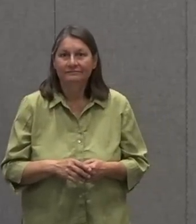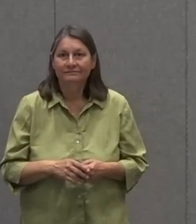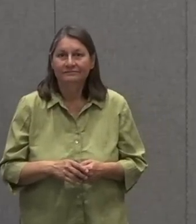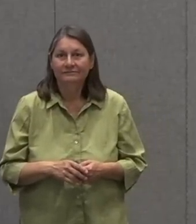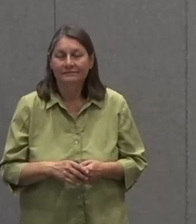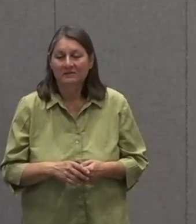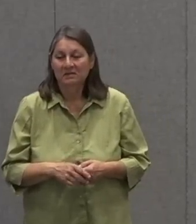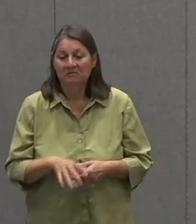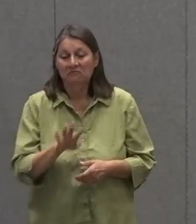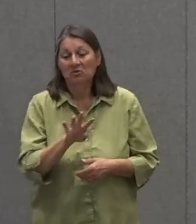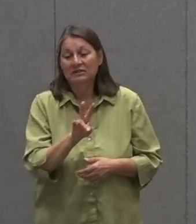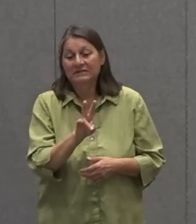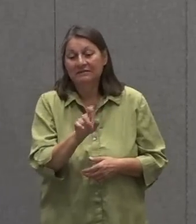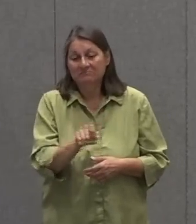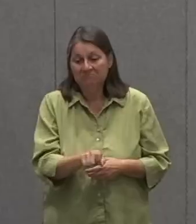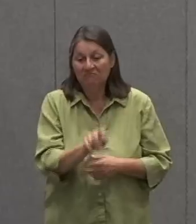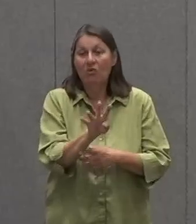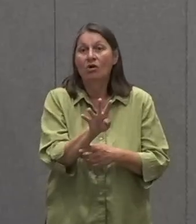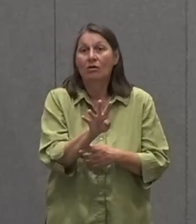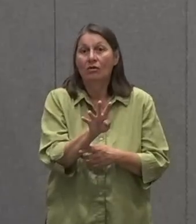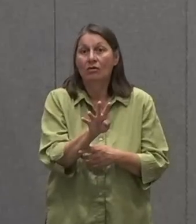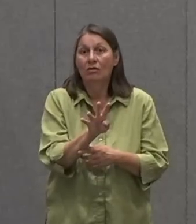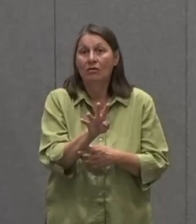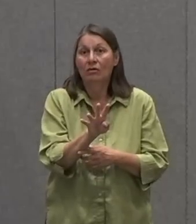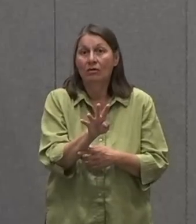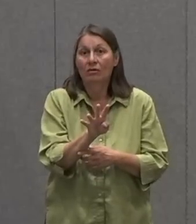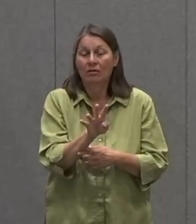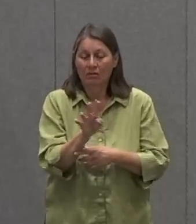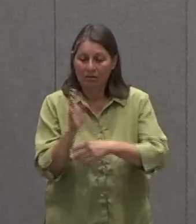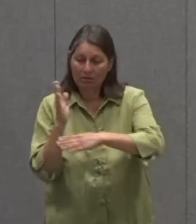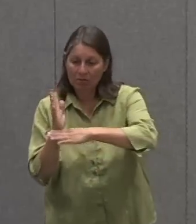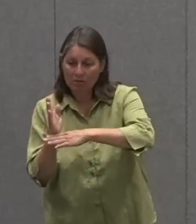47 and 4/10, if you can see that way down there.